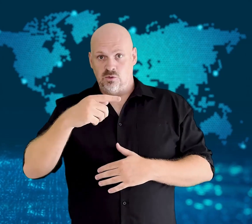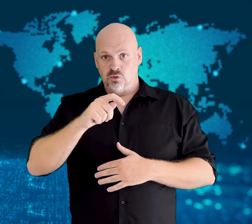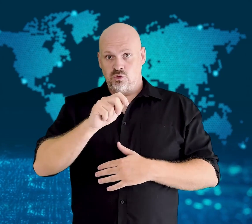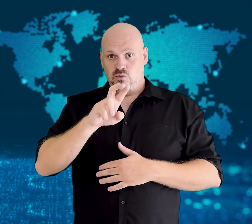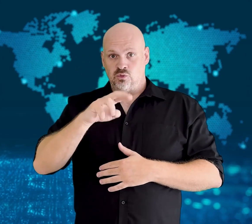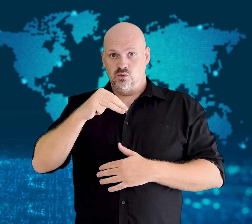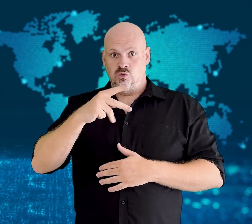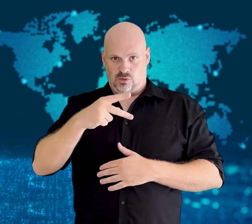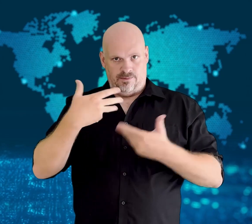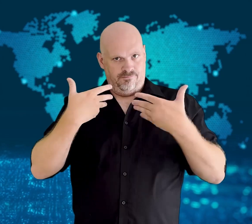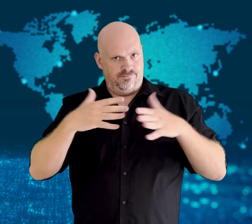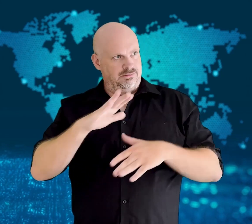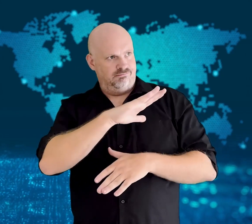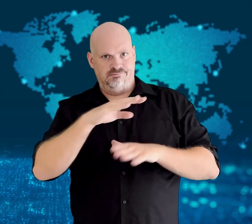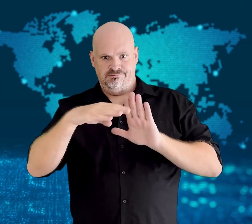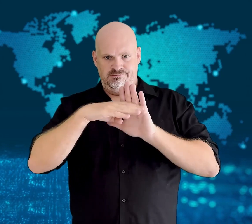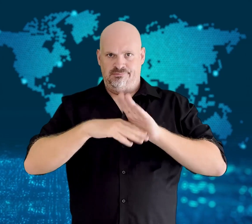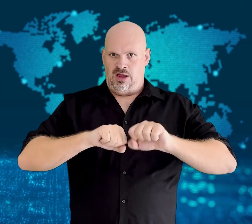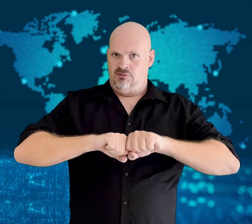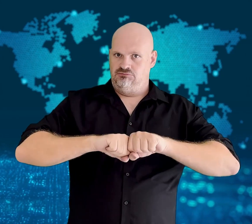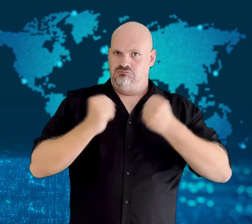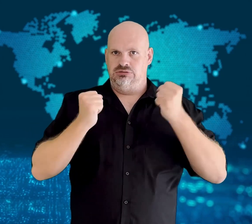Trump committed a crime.